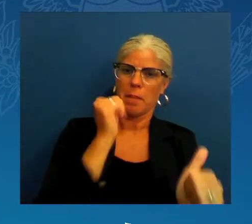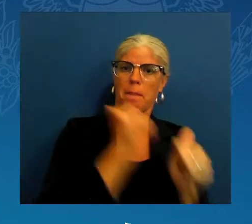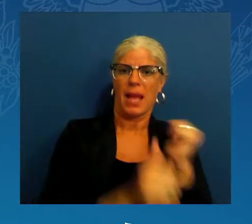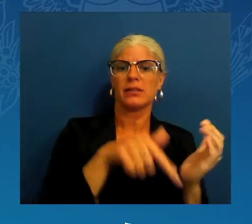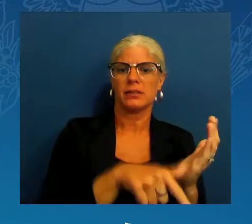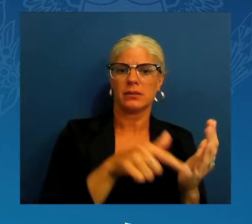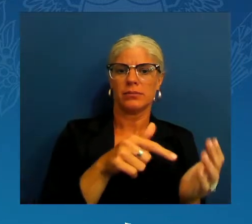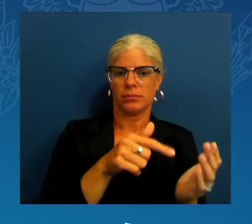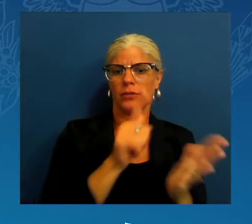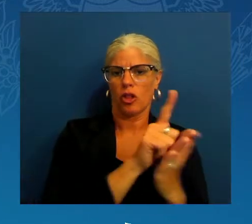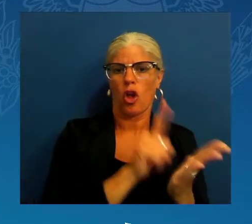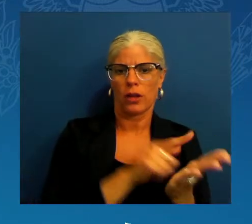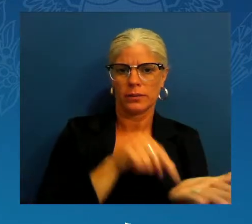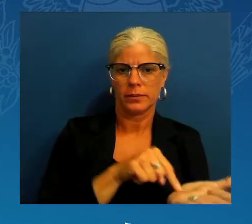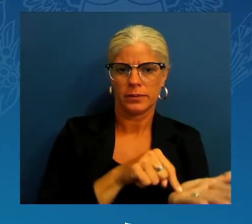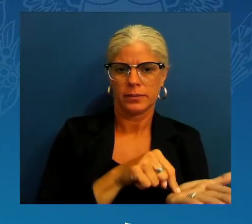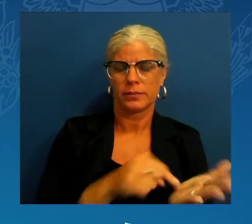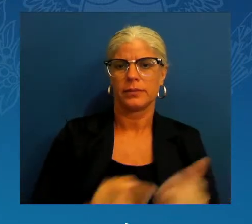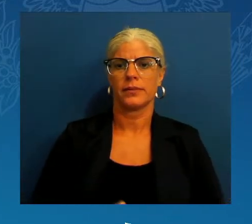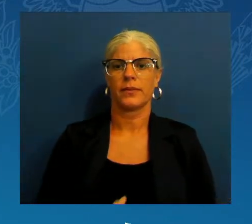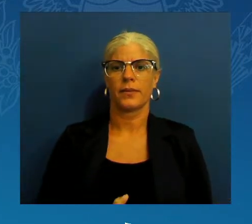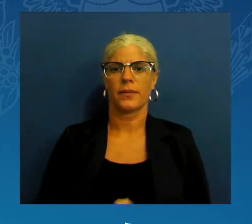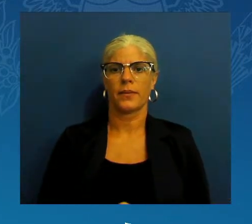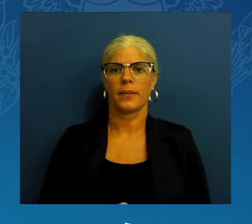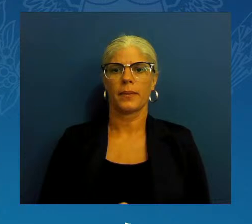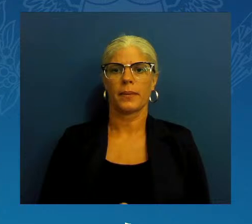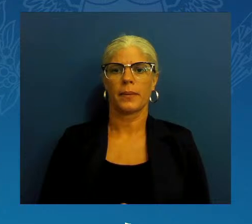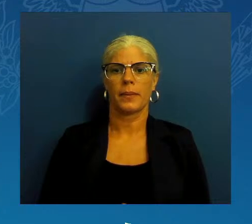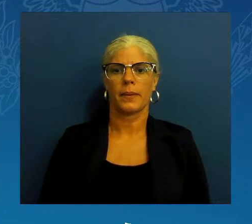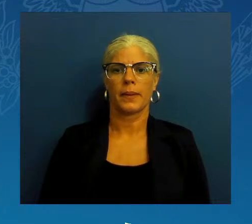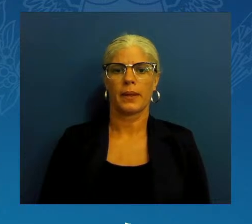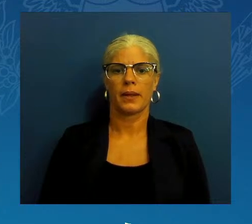Audience Member: Thank you! The Vice President: So, in this -- you're -- you're welcome.